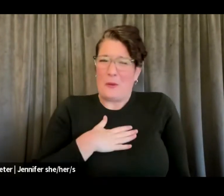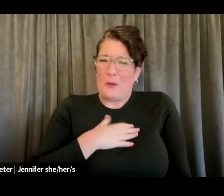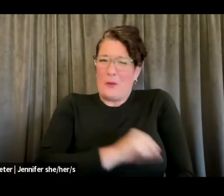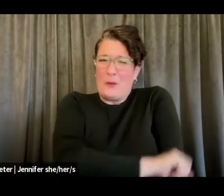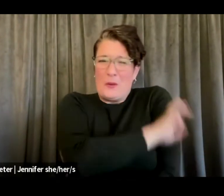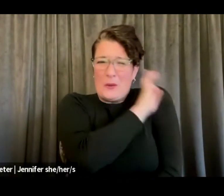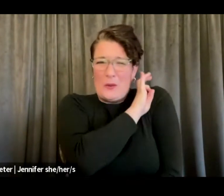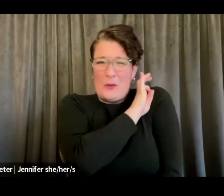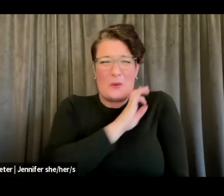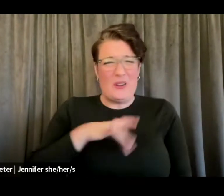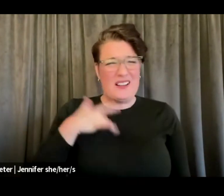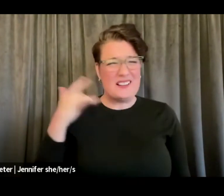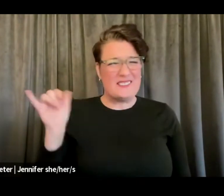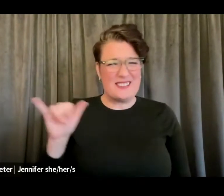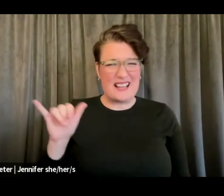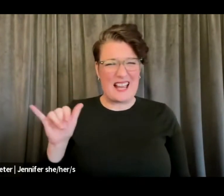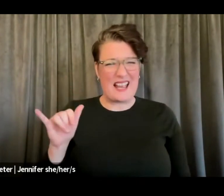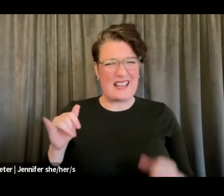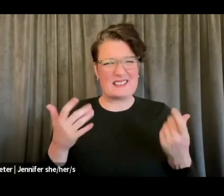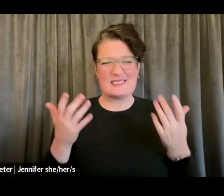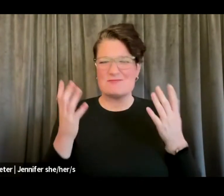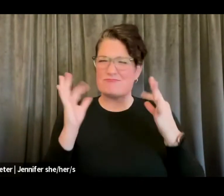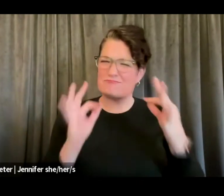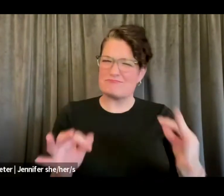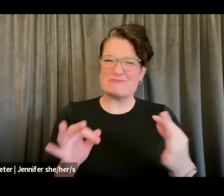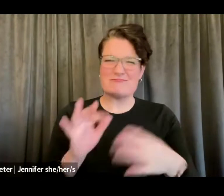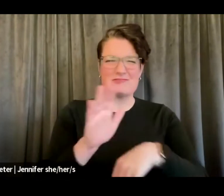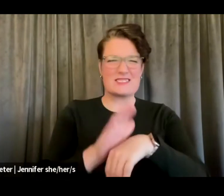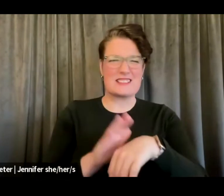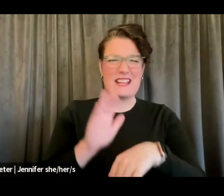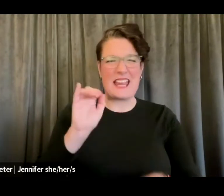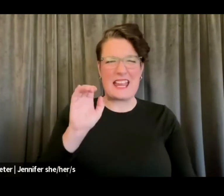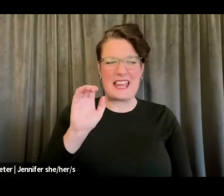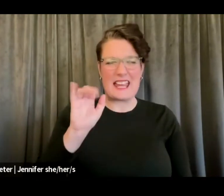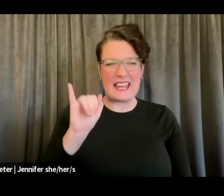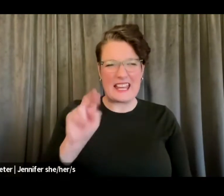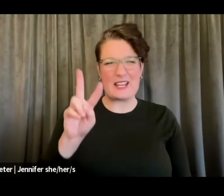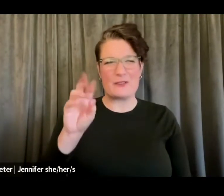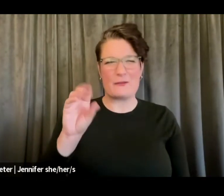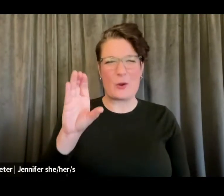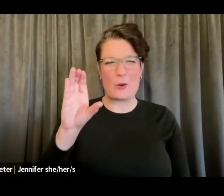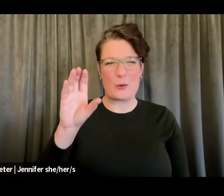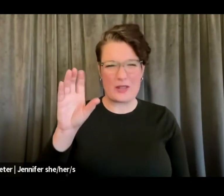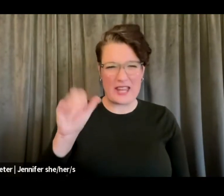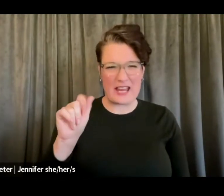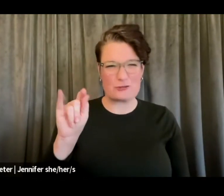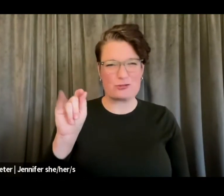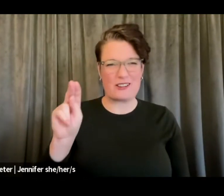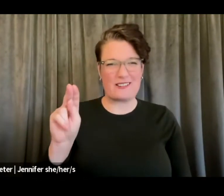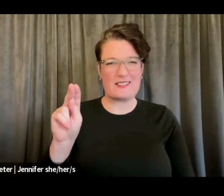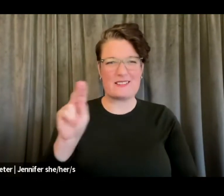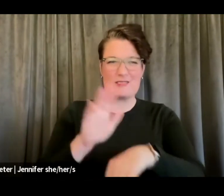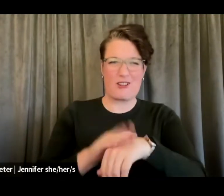It's yeah, it feels like such a good invocation for that circular spiraling time.